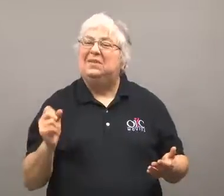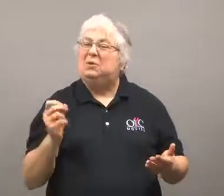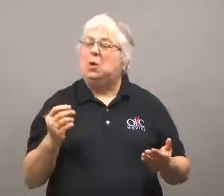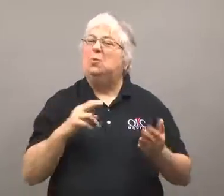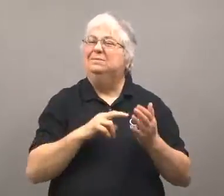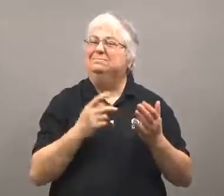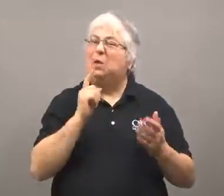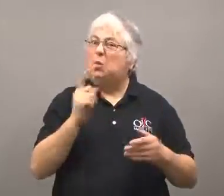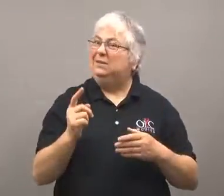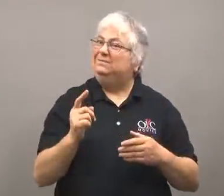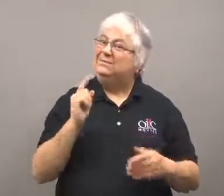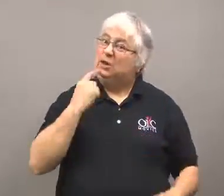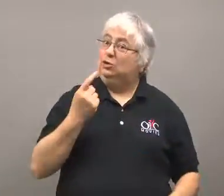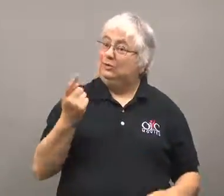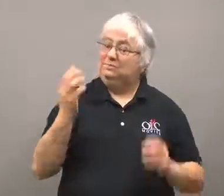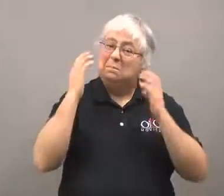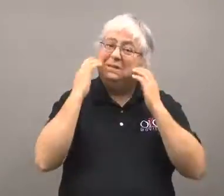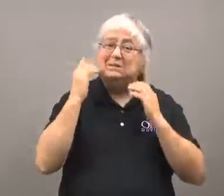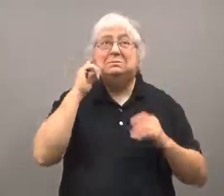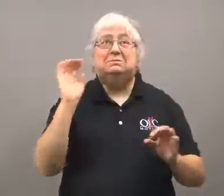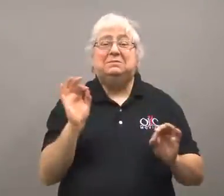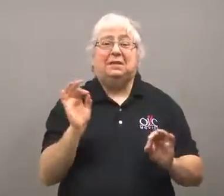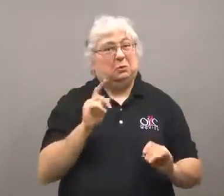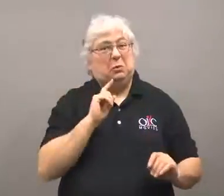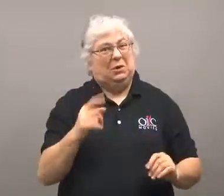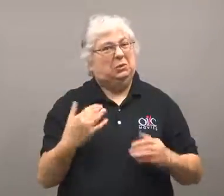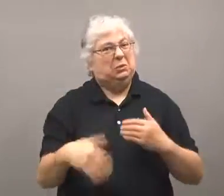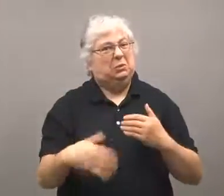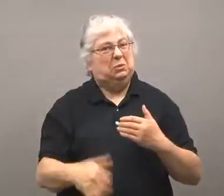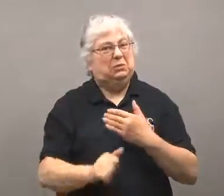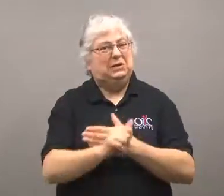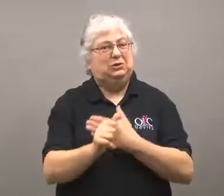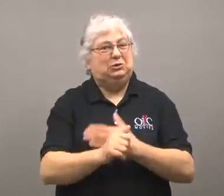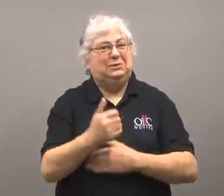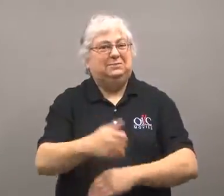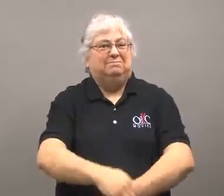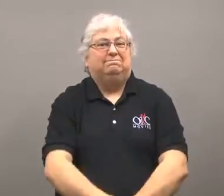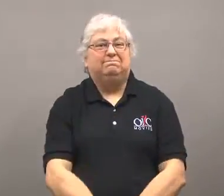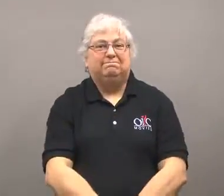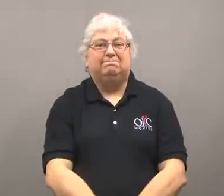So measles is serious, and can be life threatening.